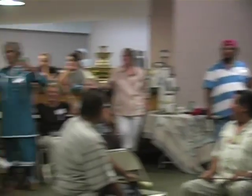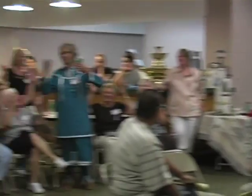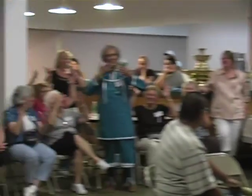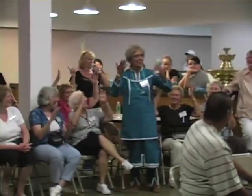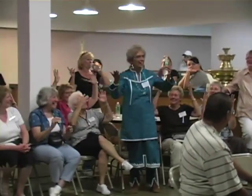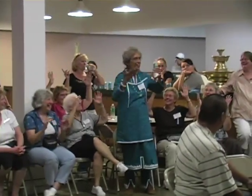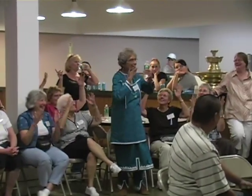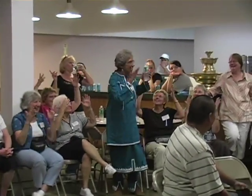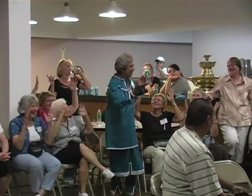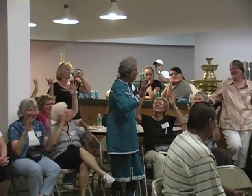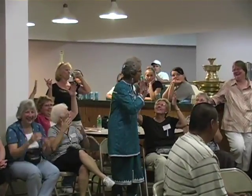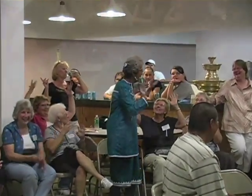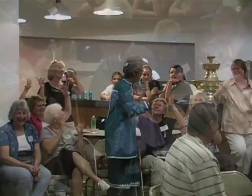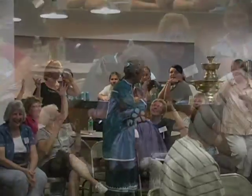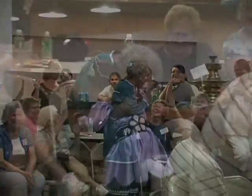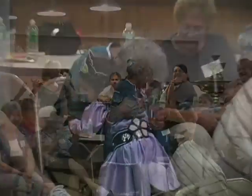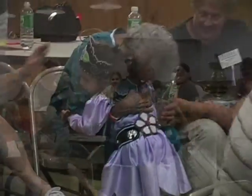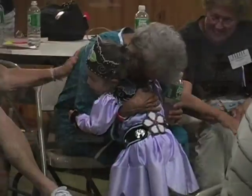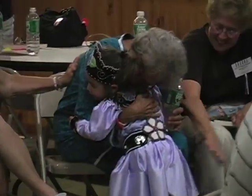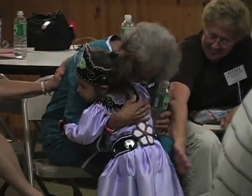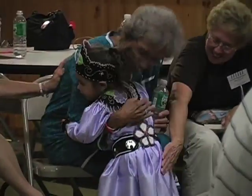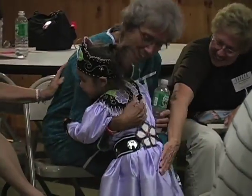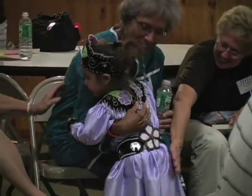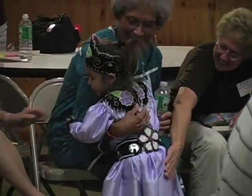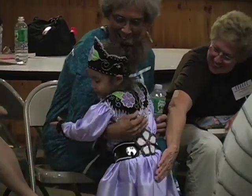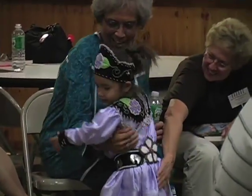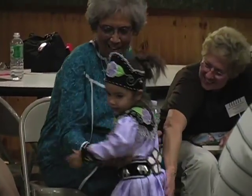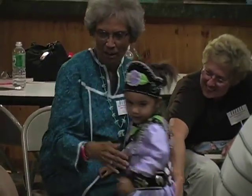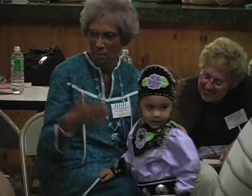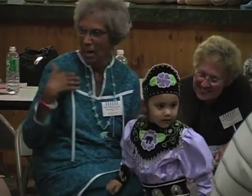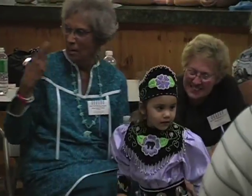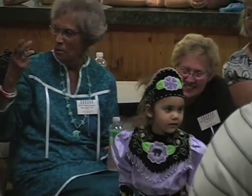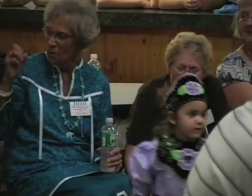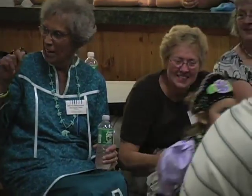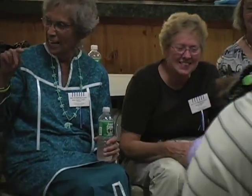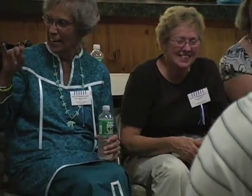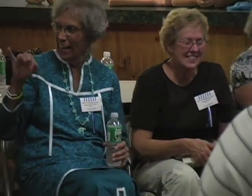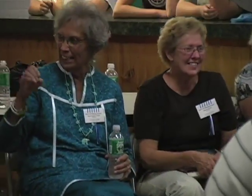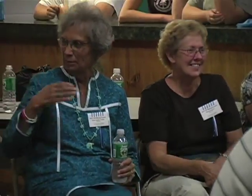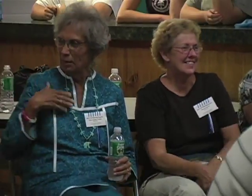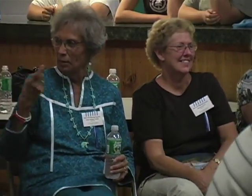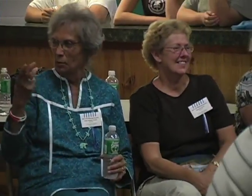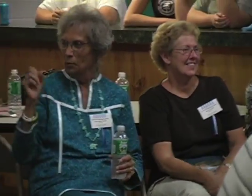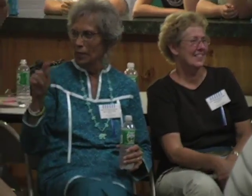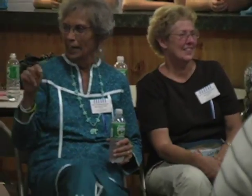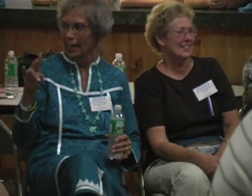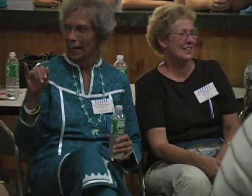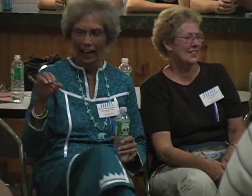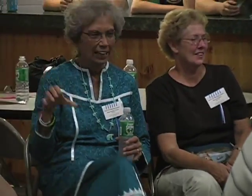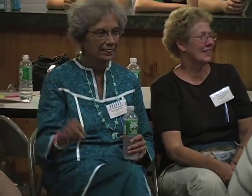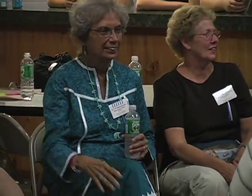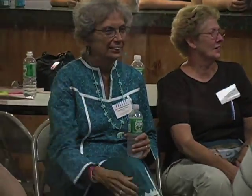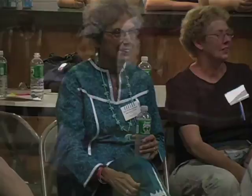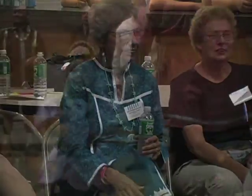Thank you! Thank you. This is my little grand niece!